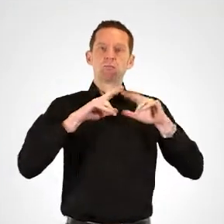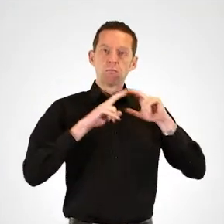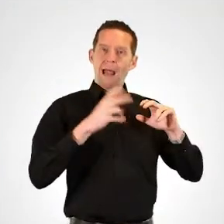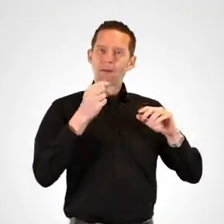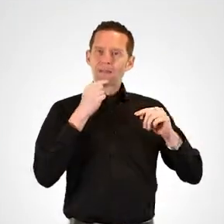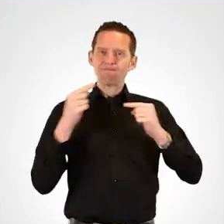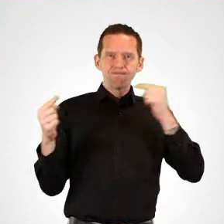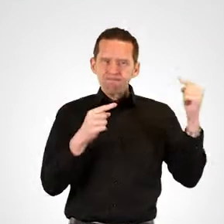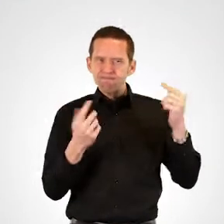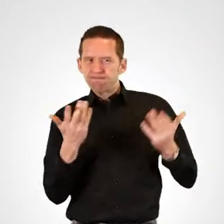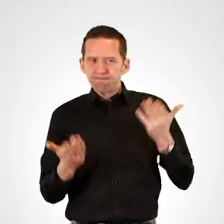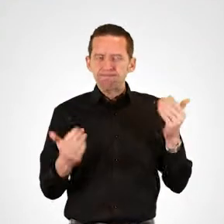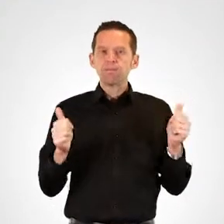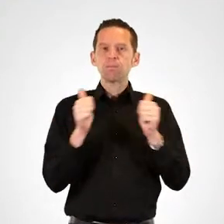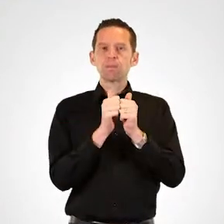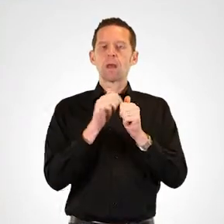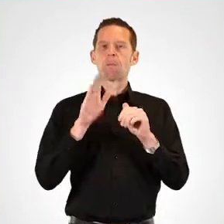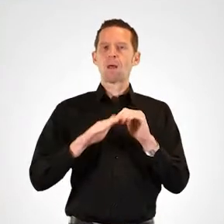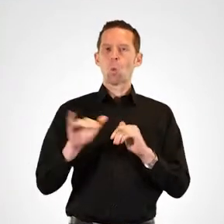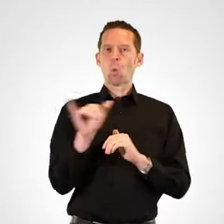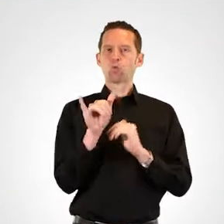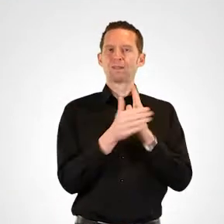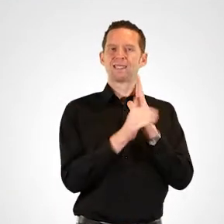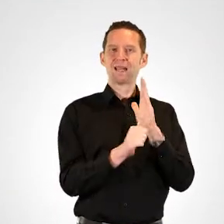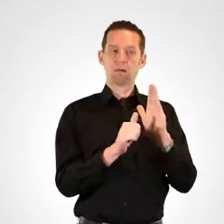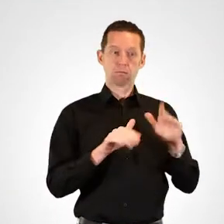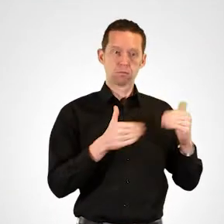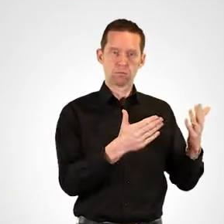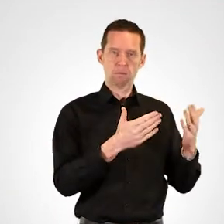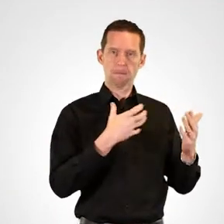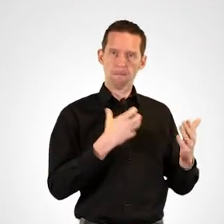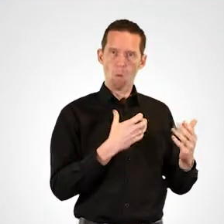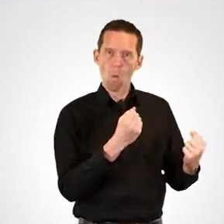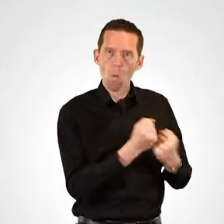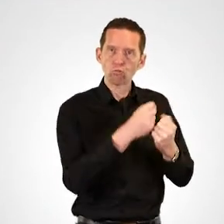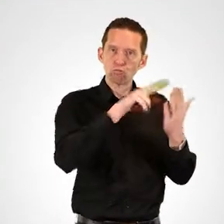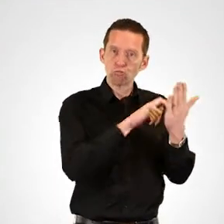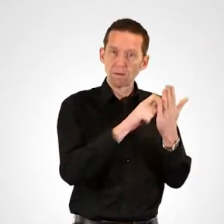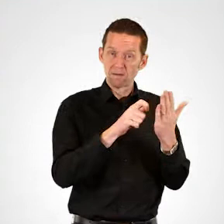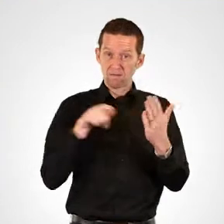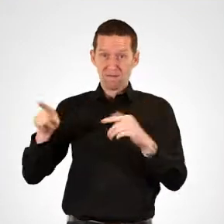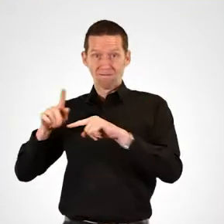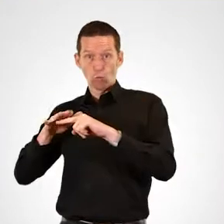about which skill contributes more to reading and writing. Is it phonological awareness?